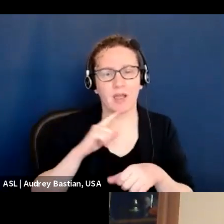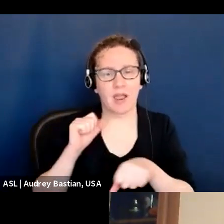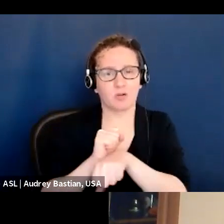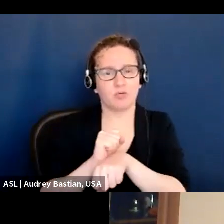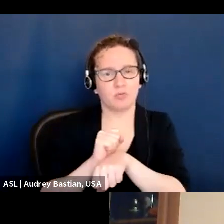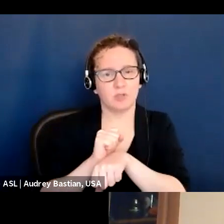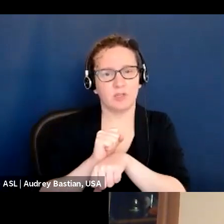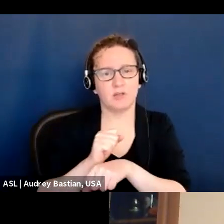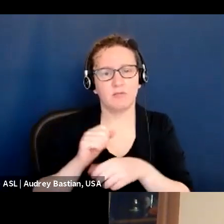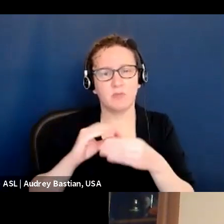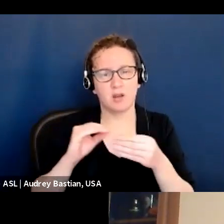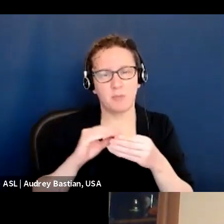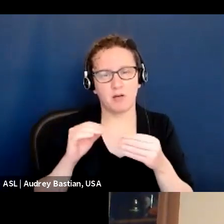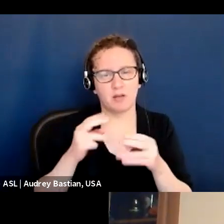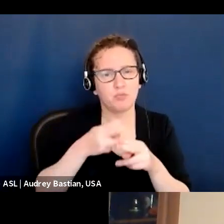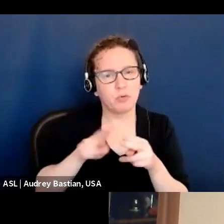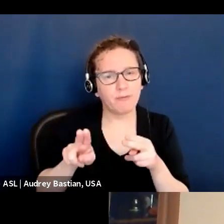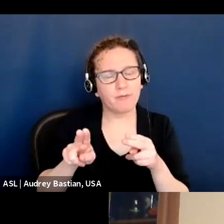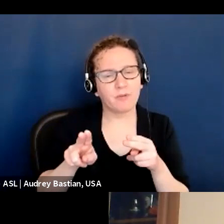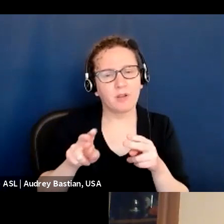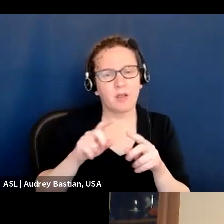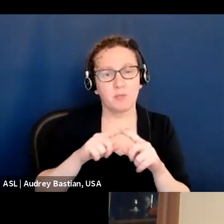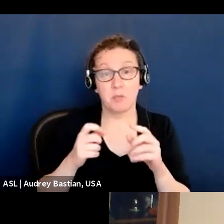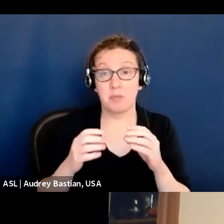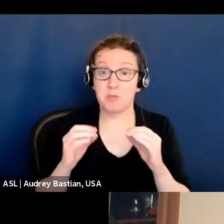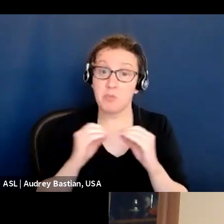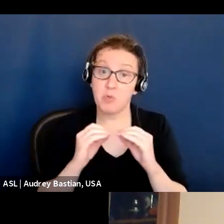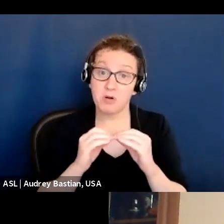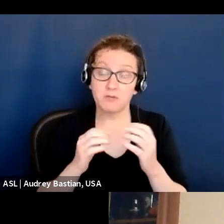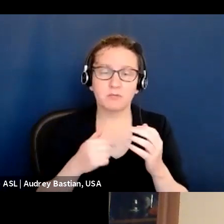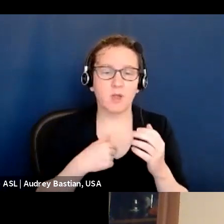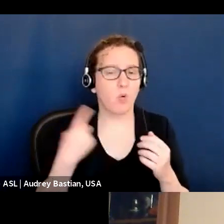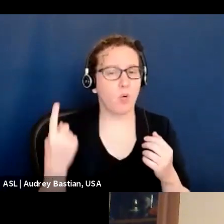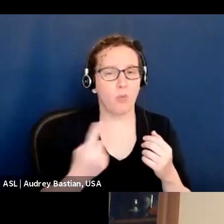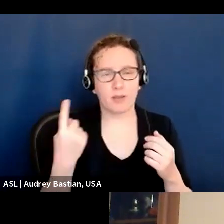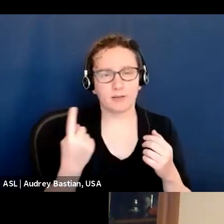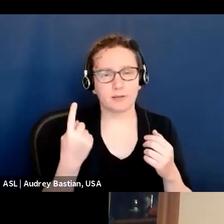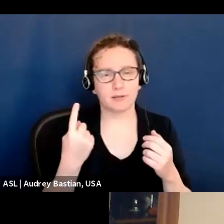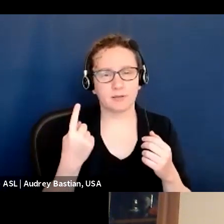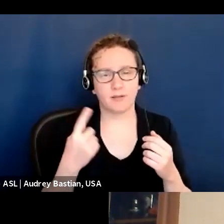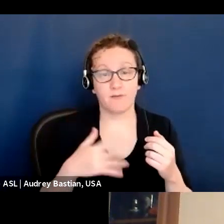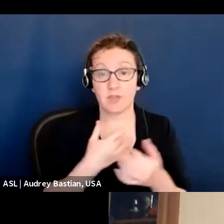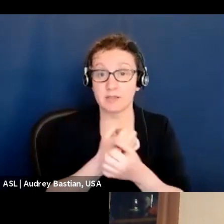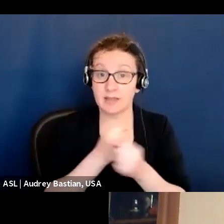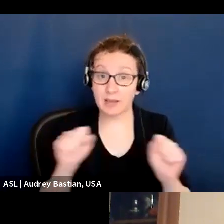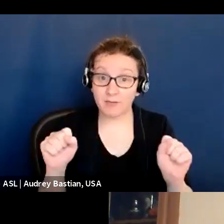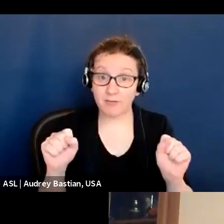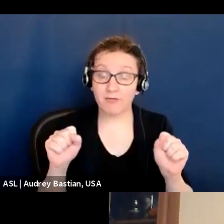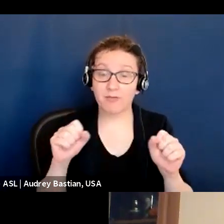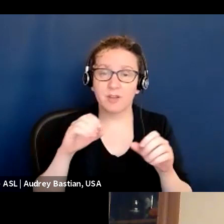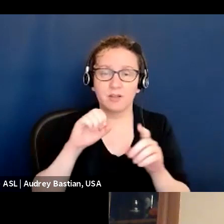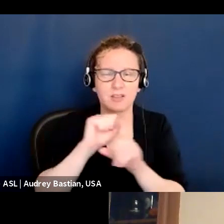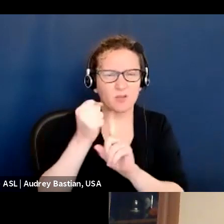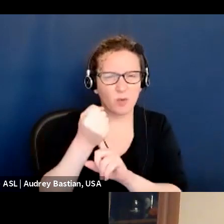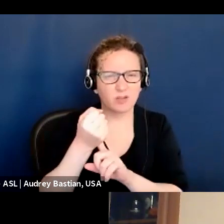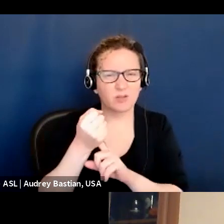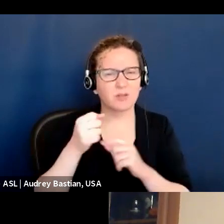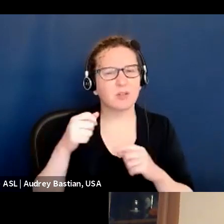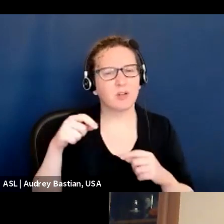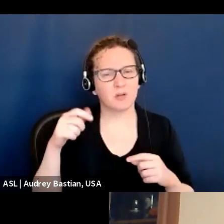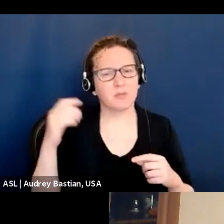talked about it a bit. But I can say more. Well, I always feel safe in the situation where they know